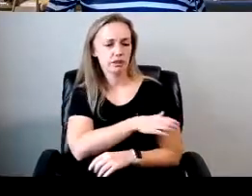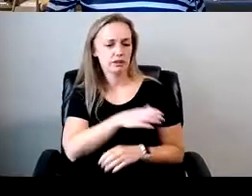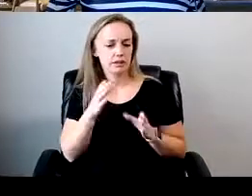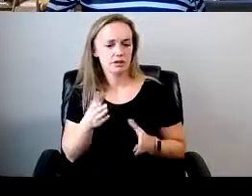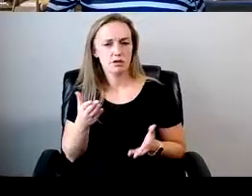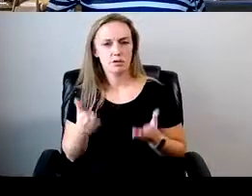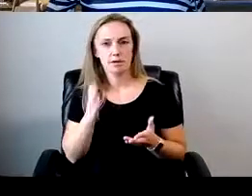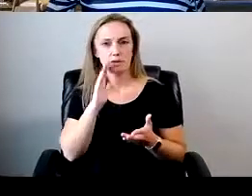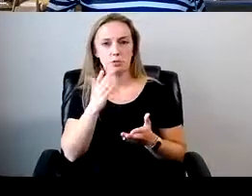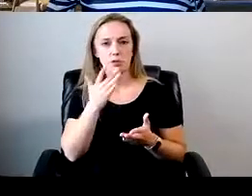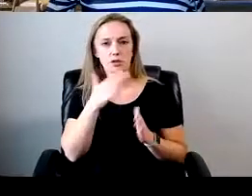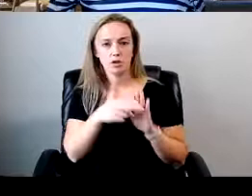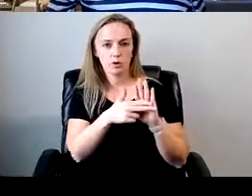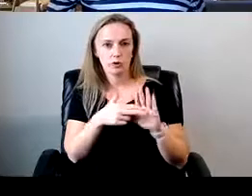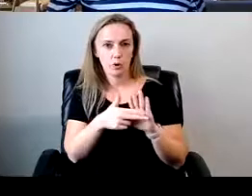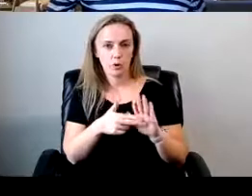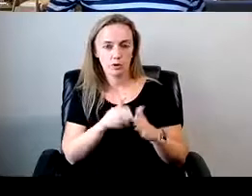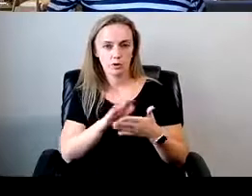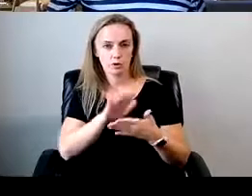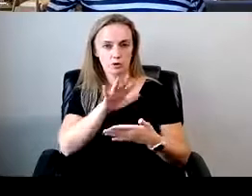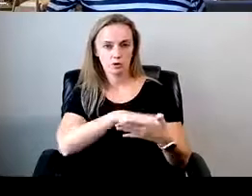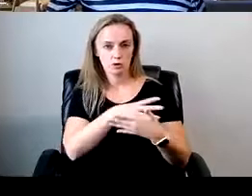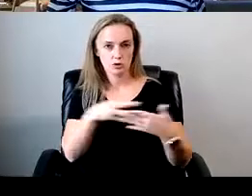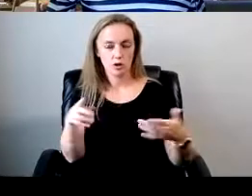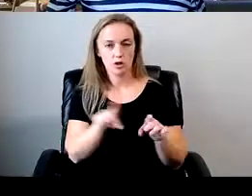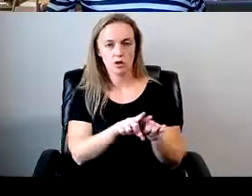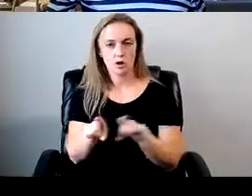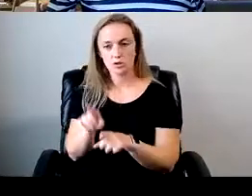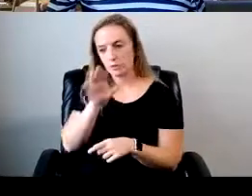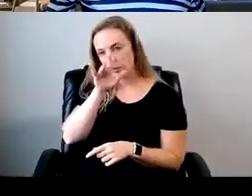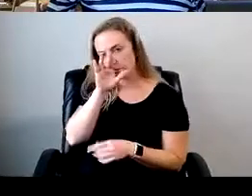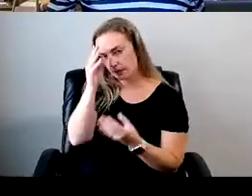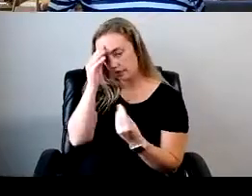on a chart for a client, while also speaking the information out loud.